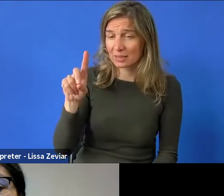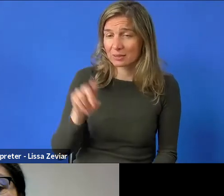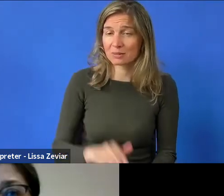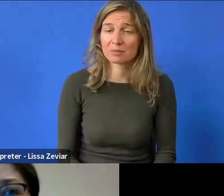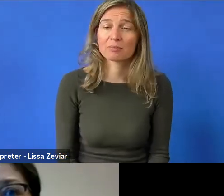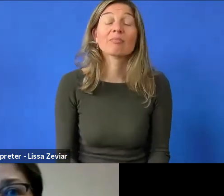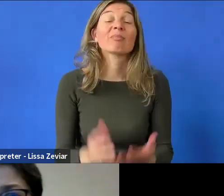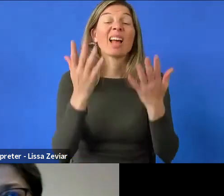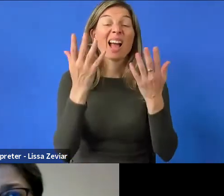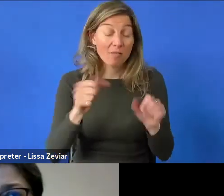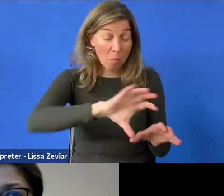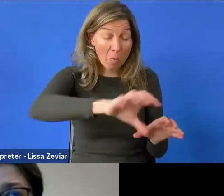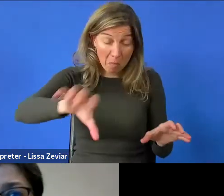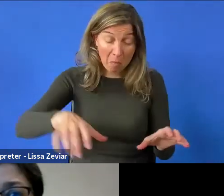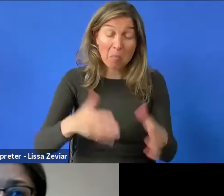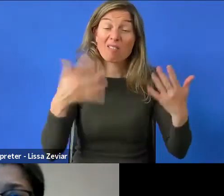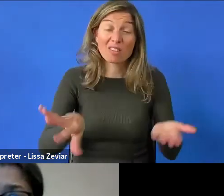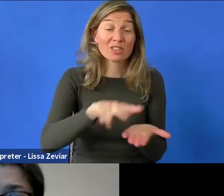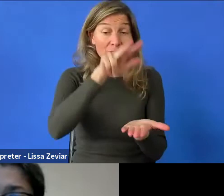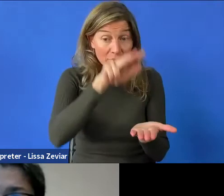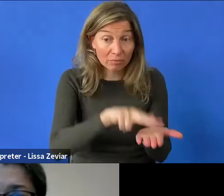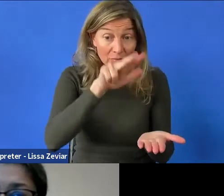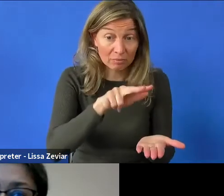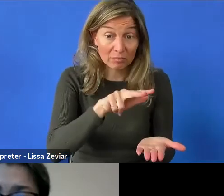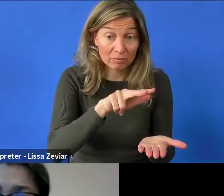I am underlining this because if you are planning your action